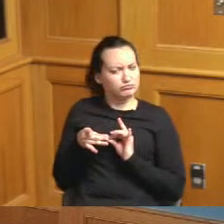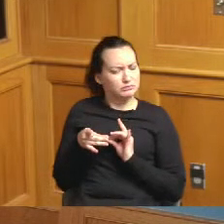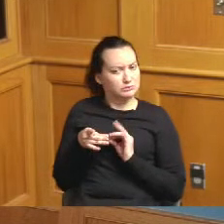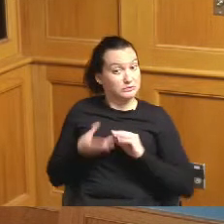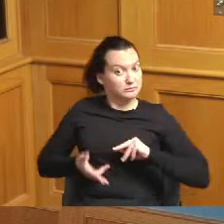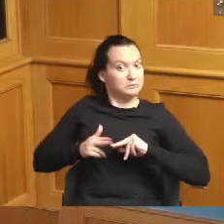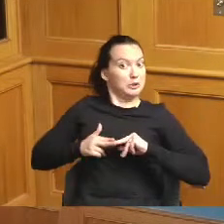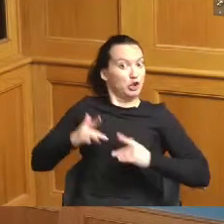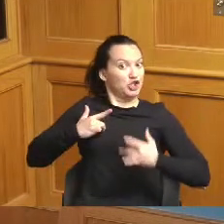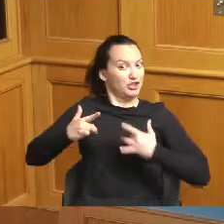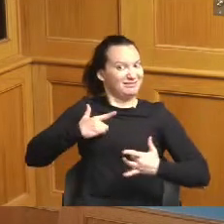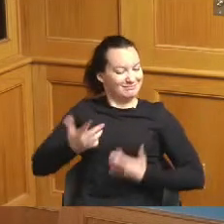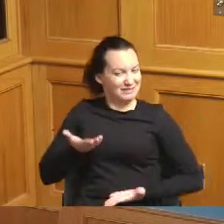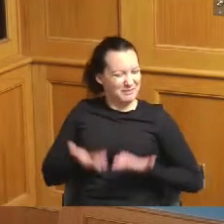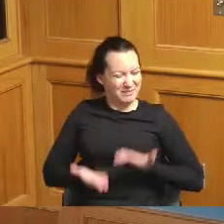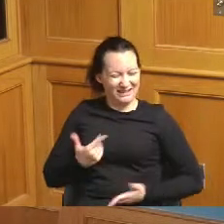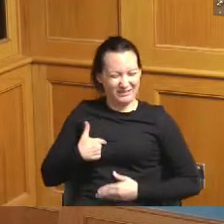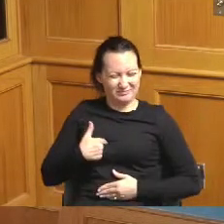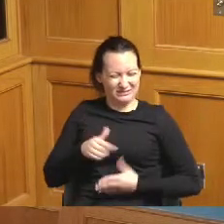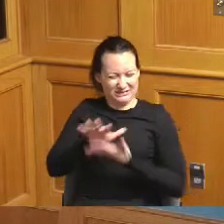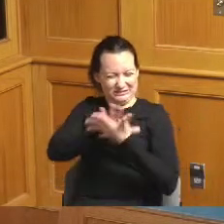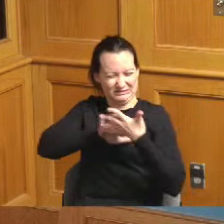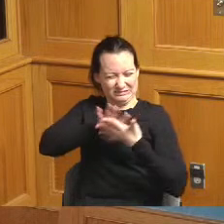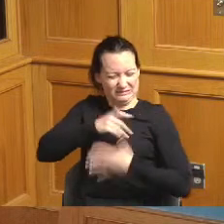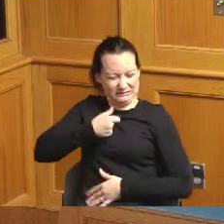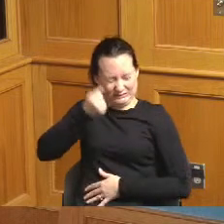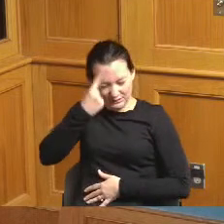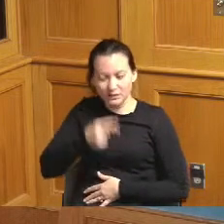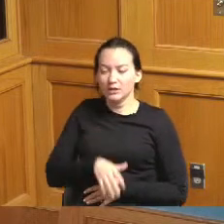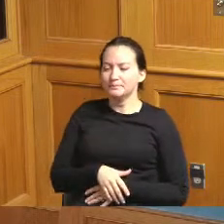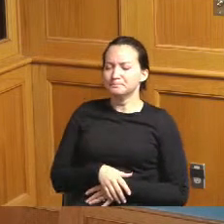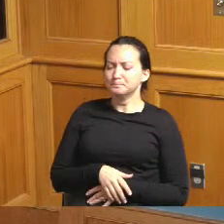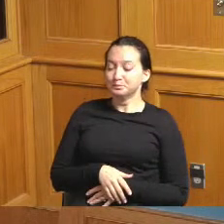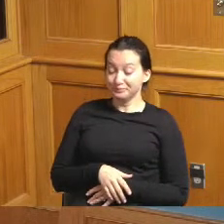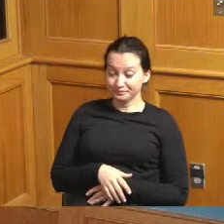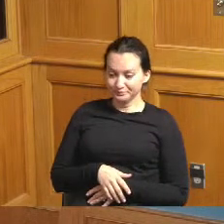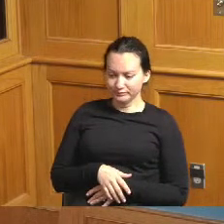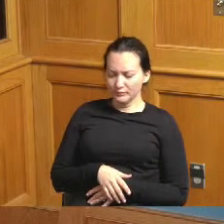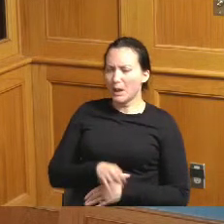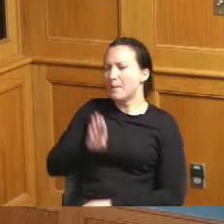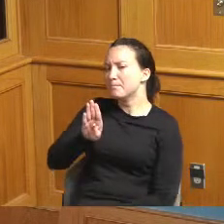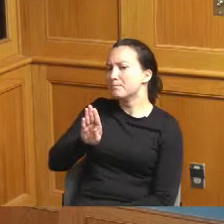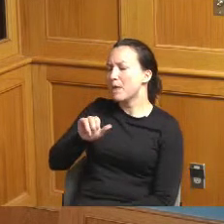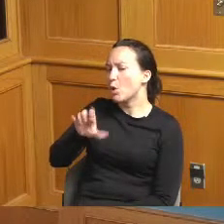maybe I maybe I'm not understanding it right but if you're saying the bound over youth are they